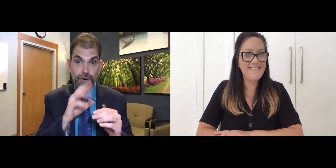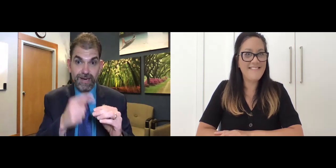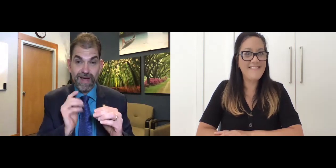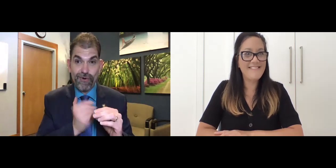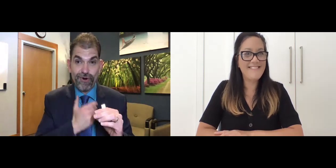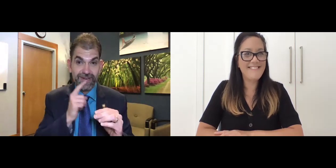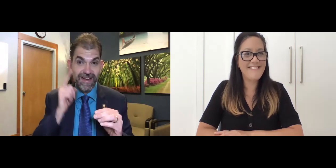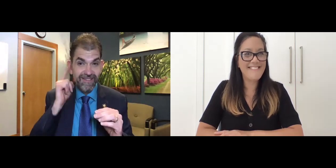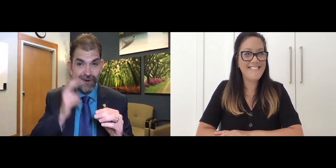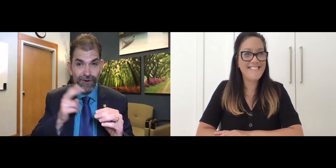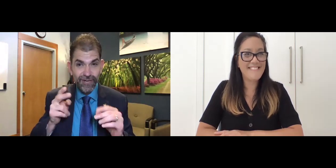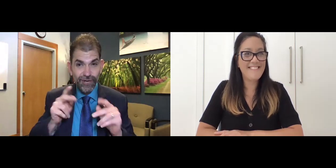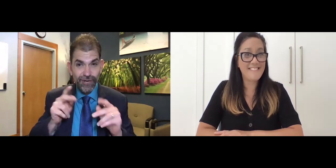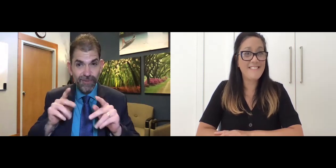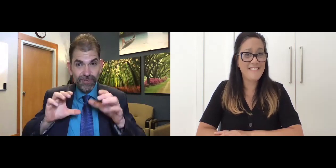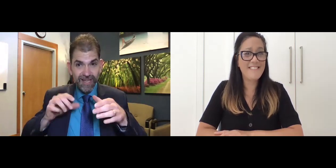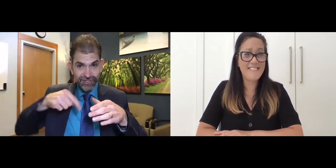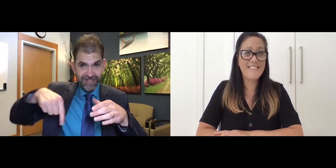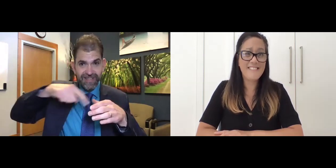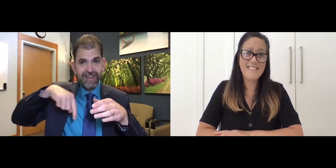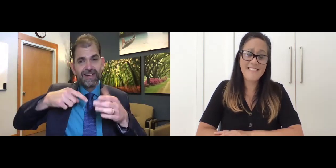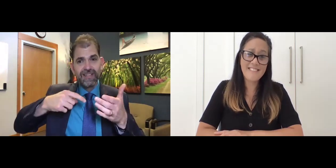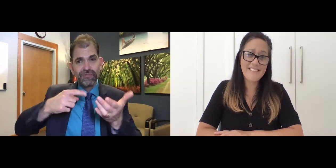whether they knew they were breaking the law or not.